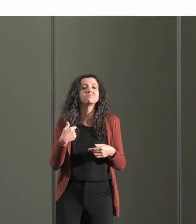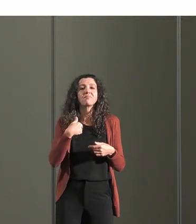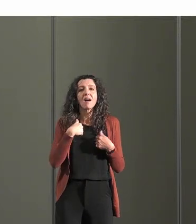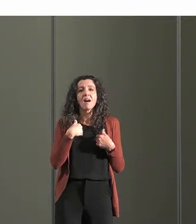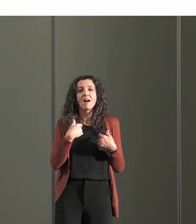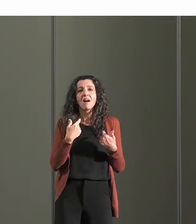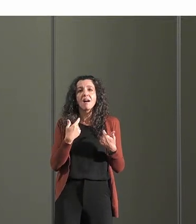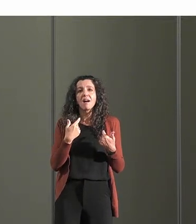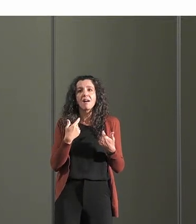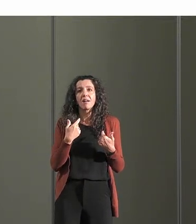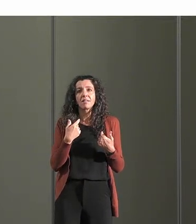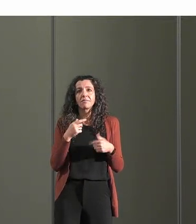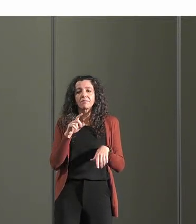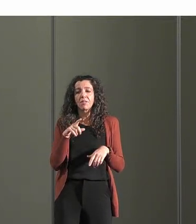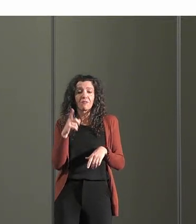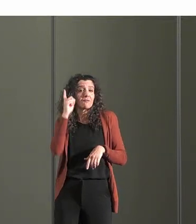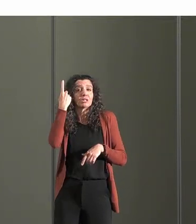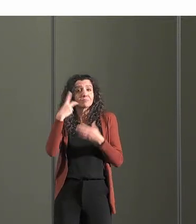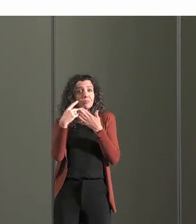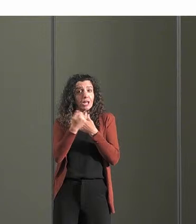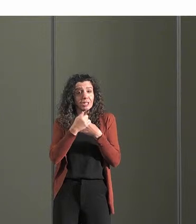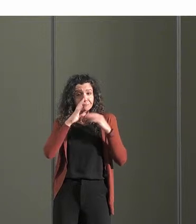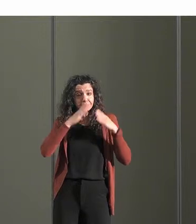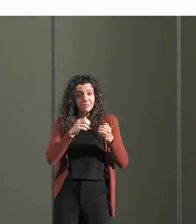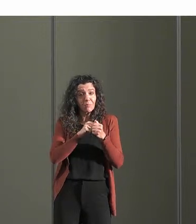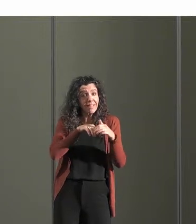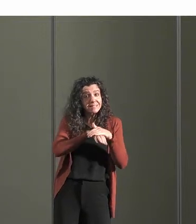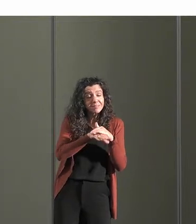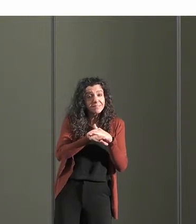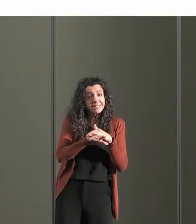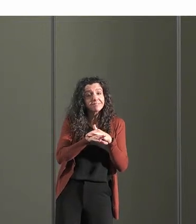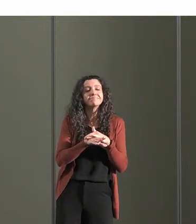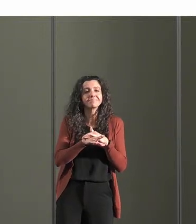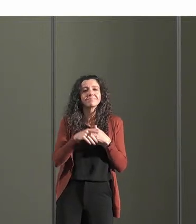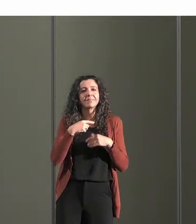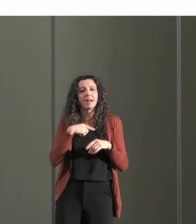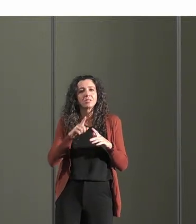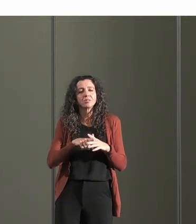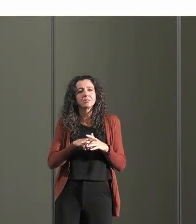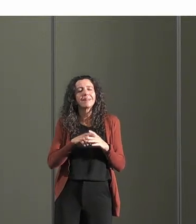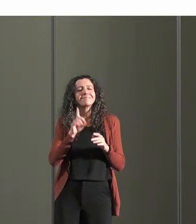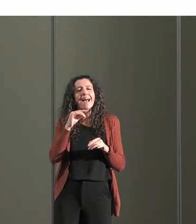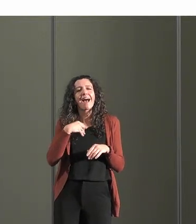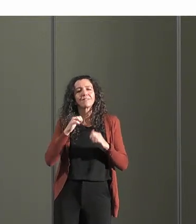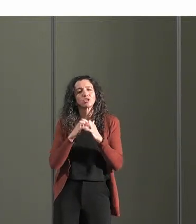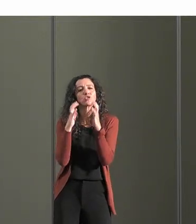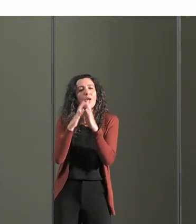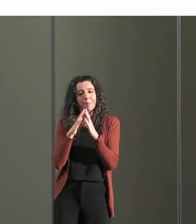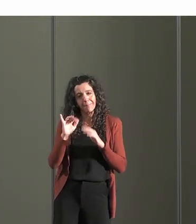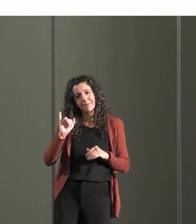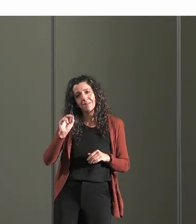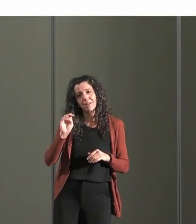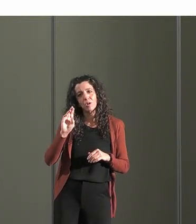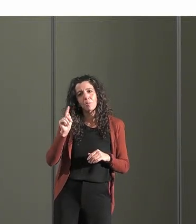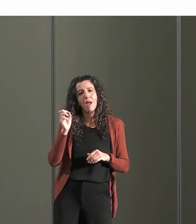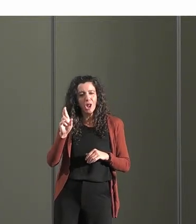My background goes back to when I was in college. And I -- one first project I did regarding disability was start-up